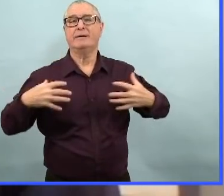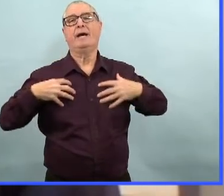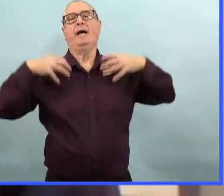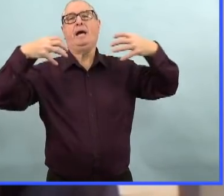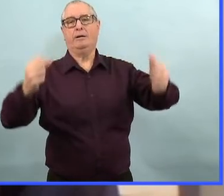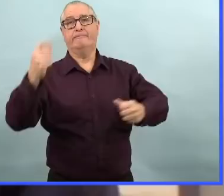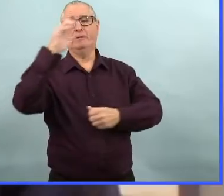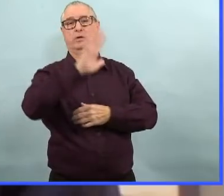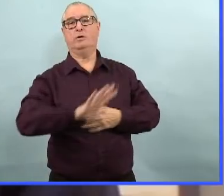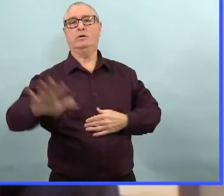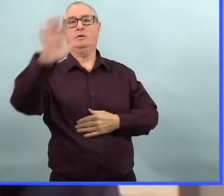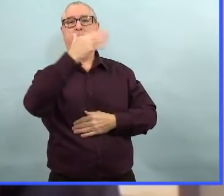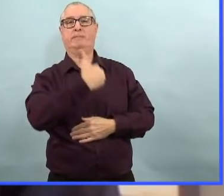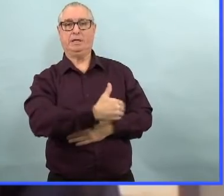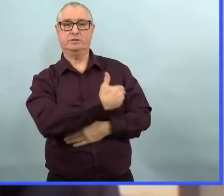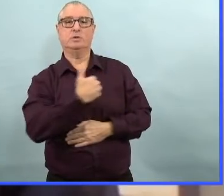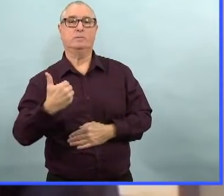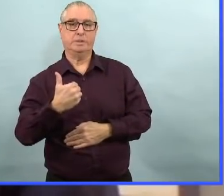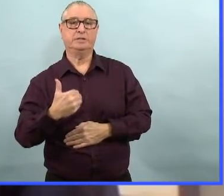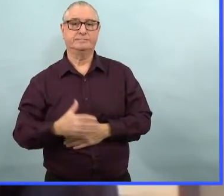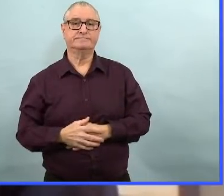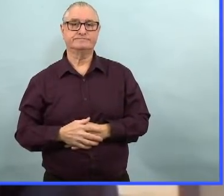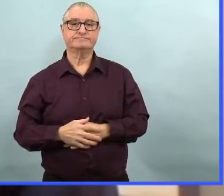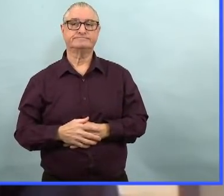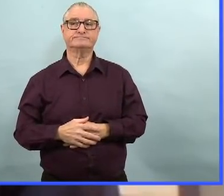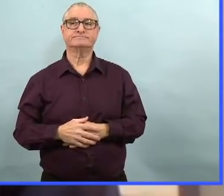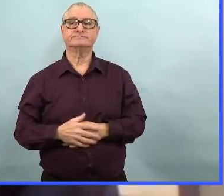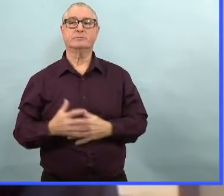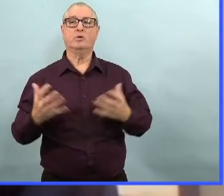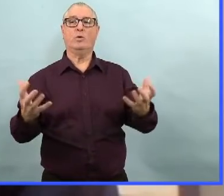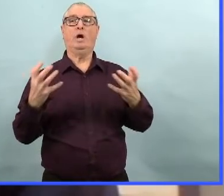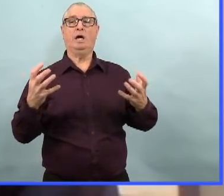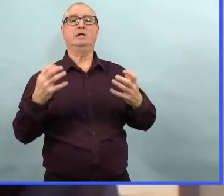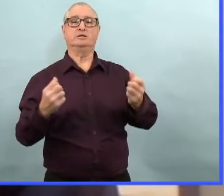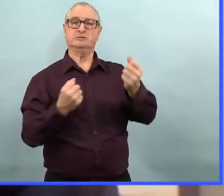we definitely want to be there for the stakeholders and and give as much notice